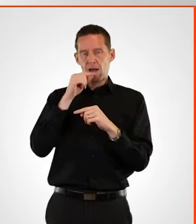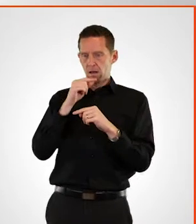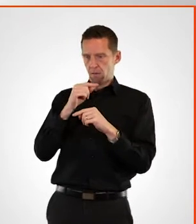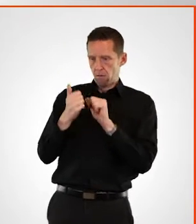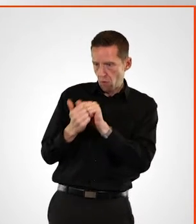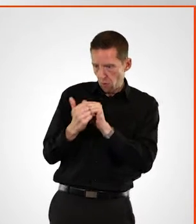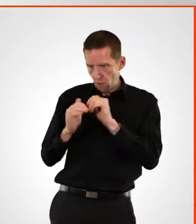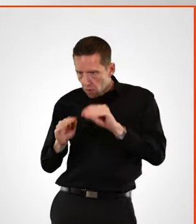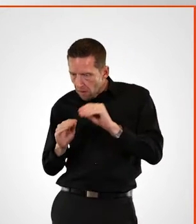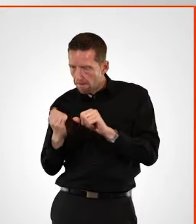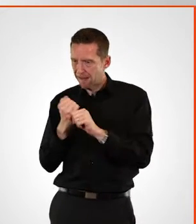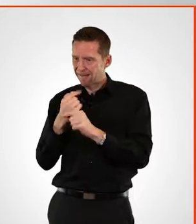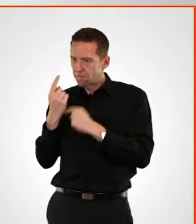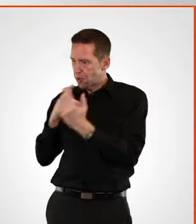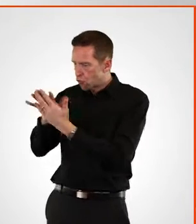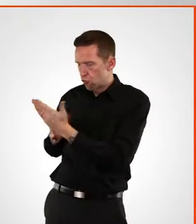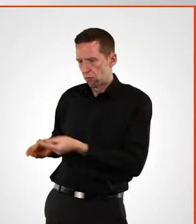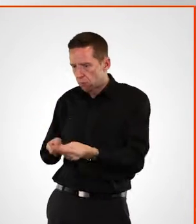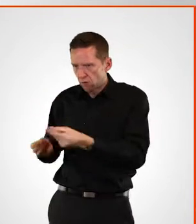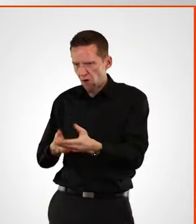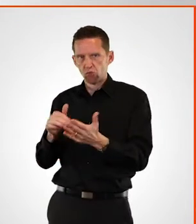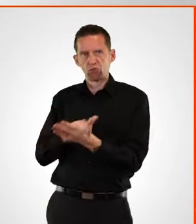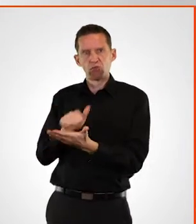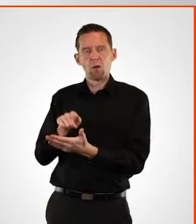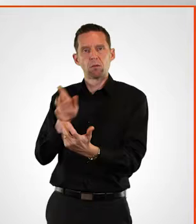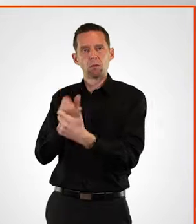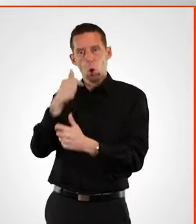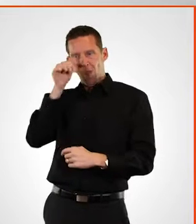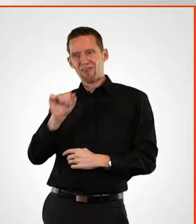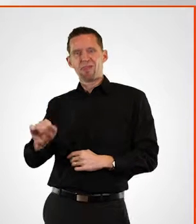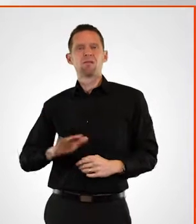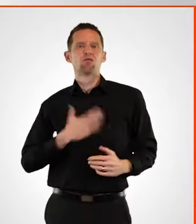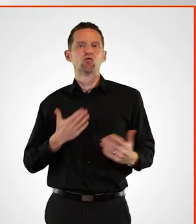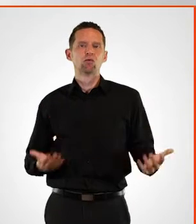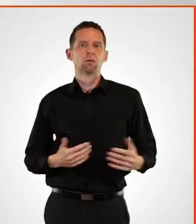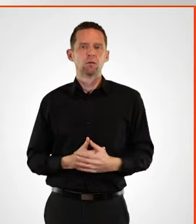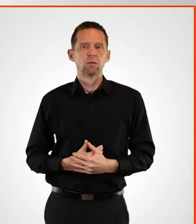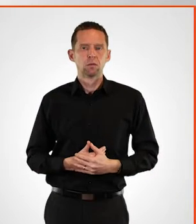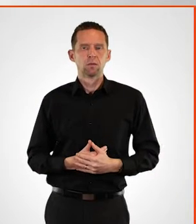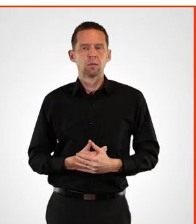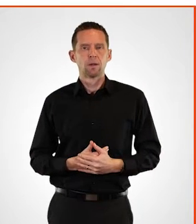I can make materials that are interesting, I can bring things in so that I know what that student is interested in.